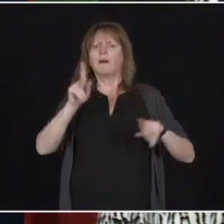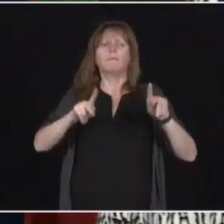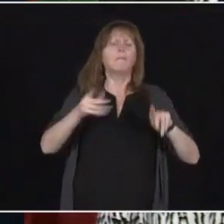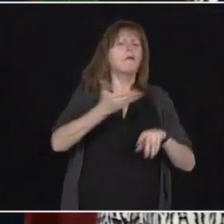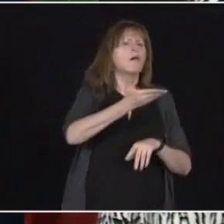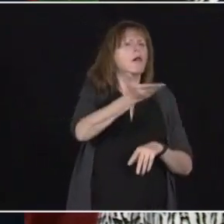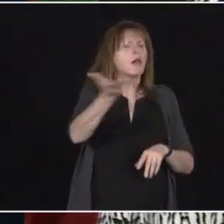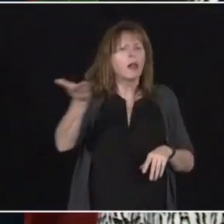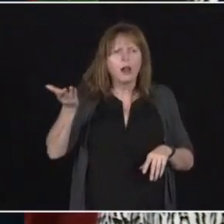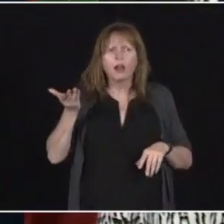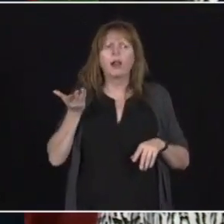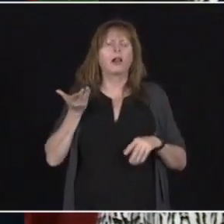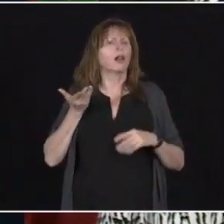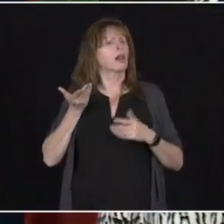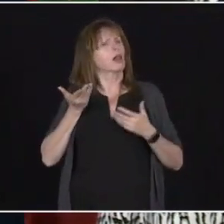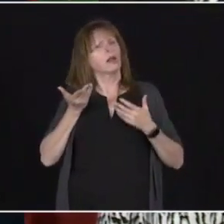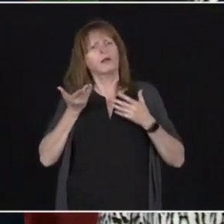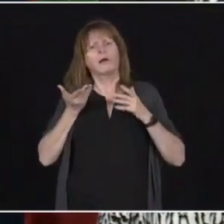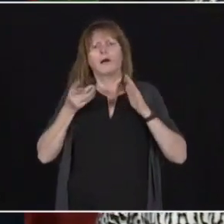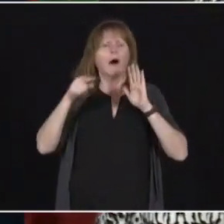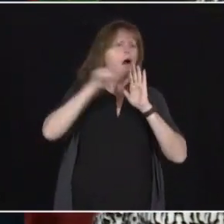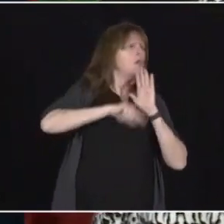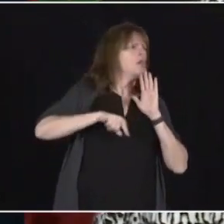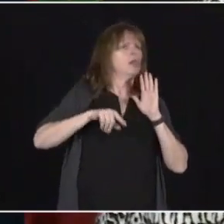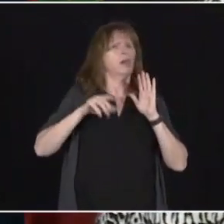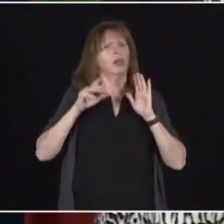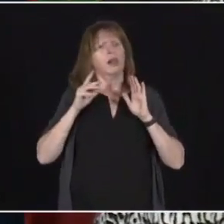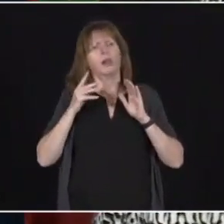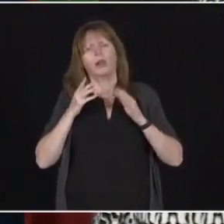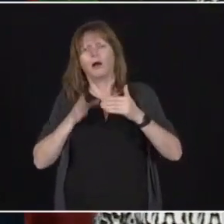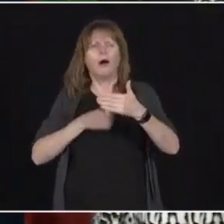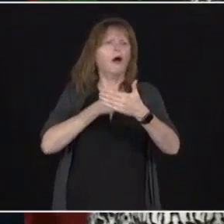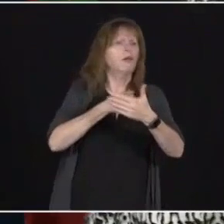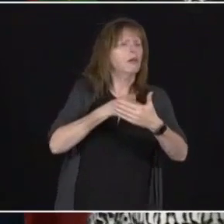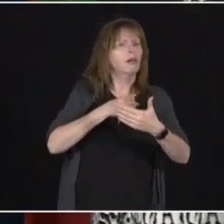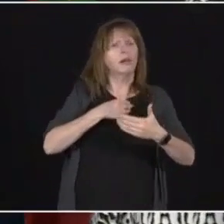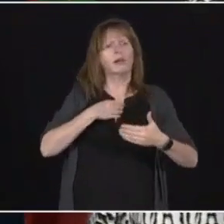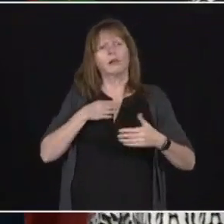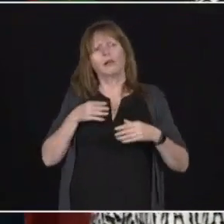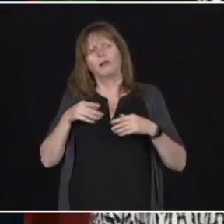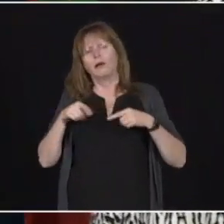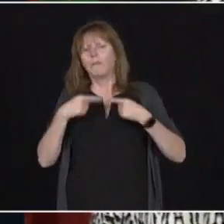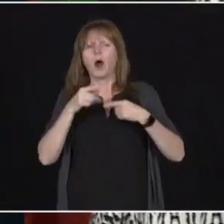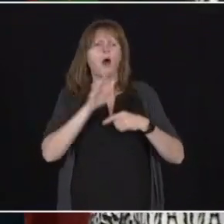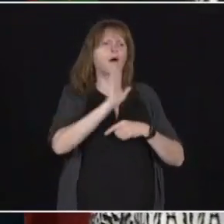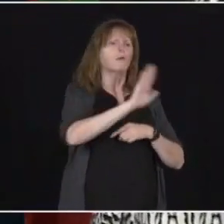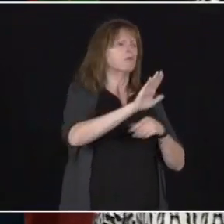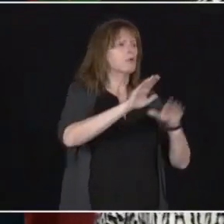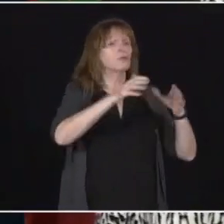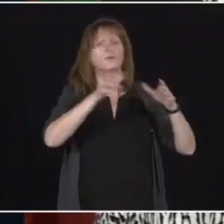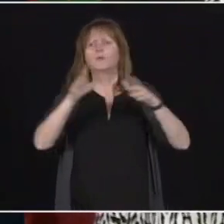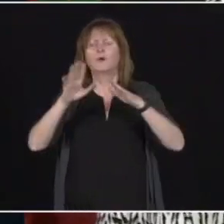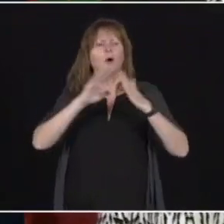I never have and it never will. I will come down hard on anyone who goes out there and talks about you know, derogatory